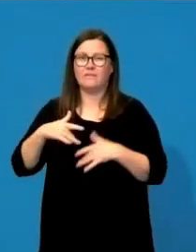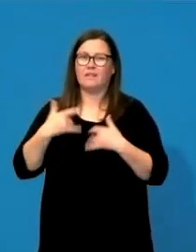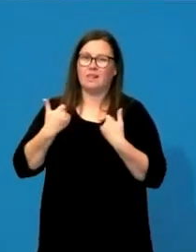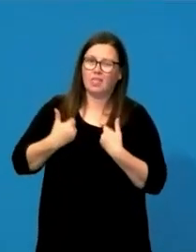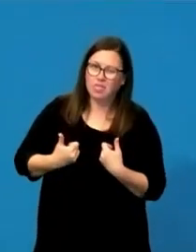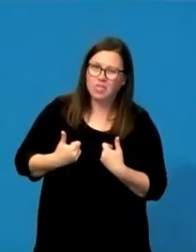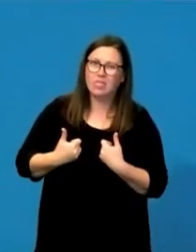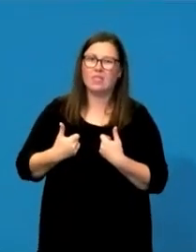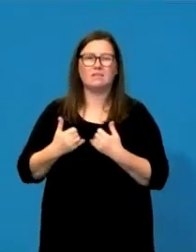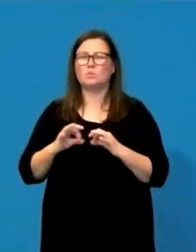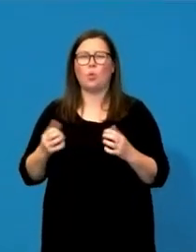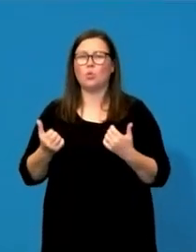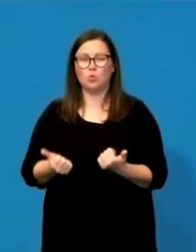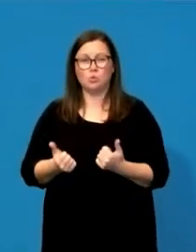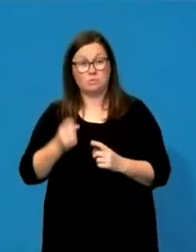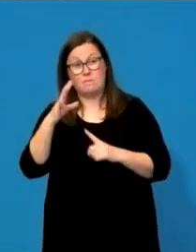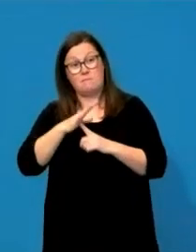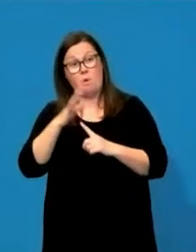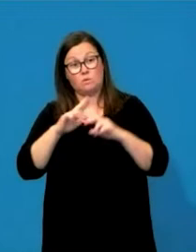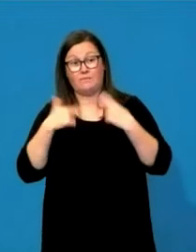together? JAZSIKAH: Yes.